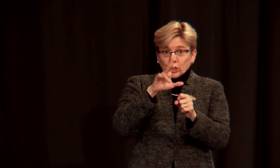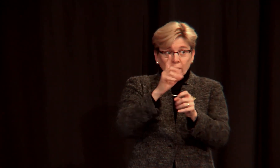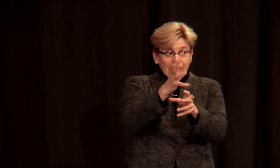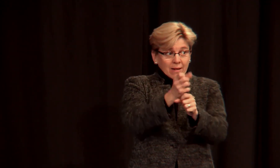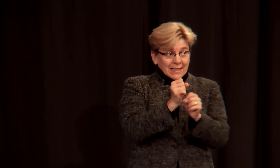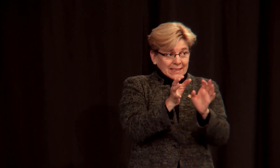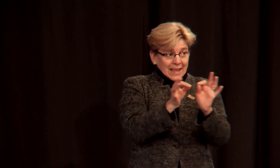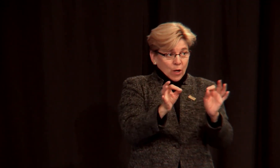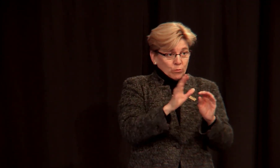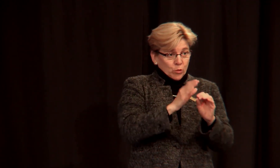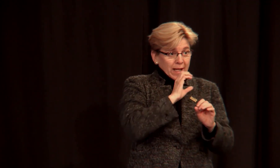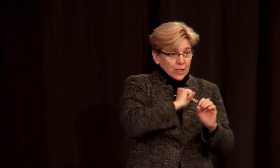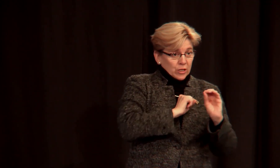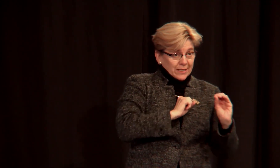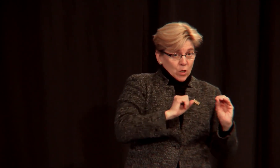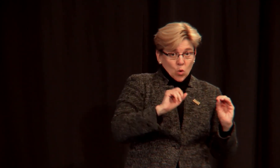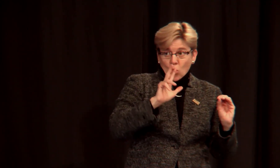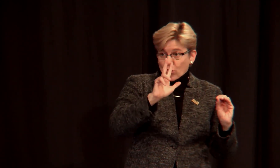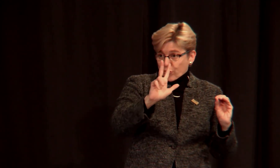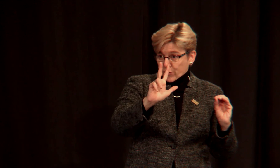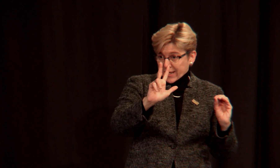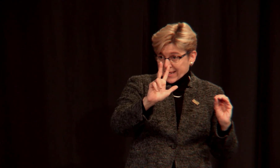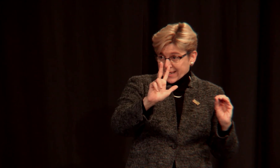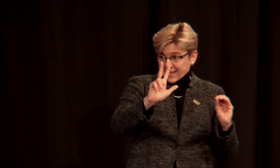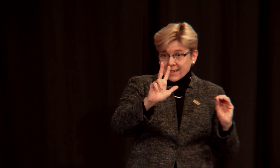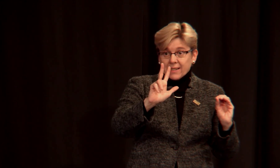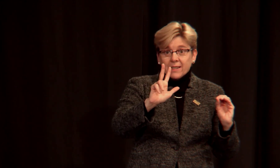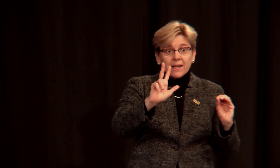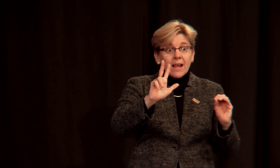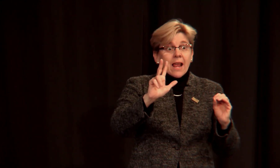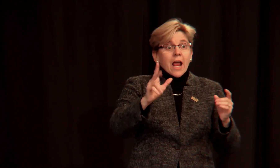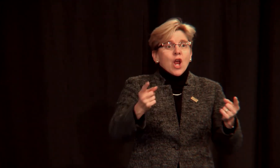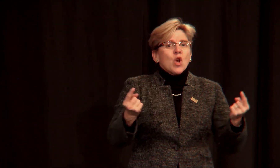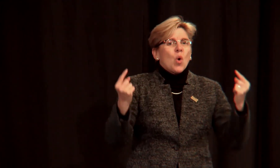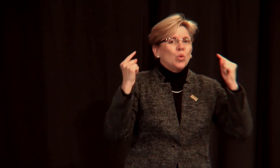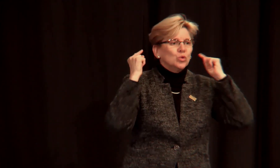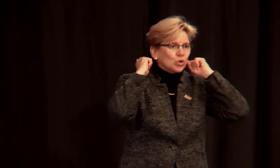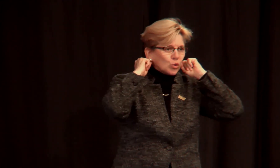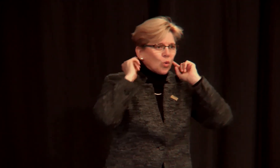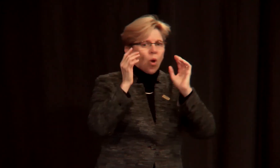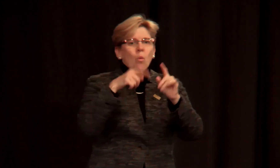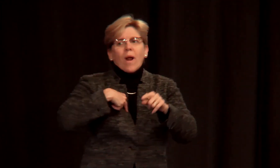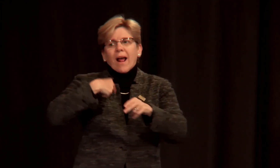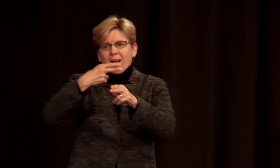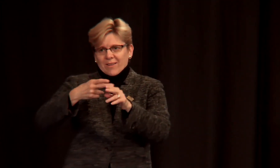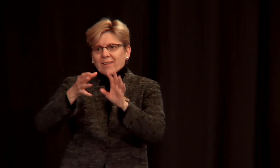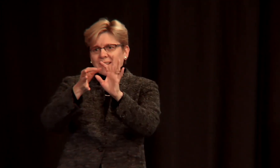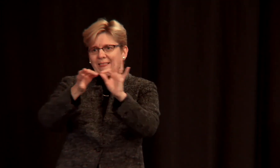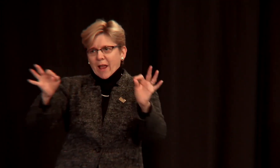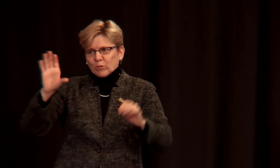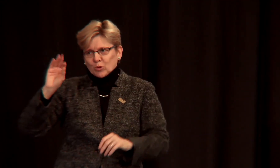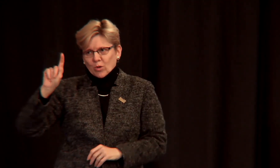When a child gets that language exposure from birth to 3, its funneled through the language cortex.